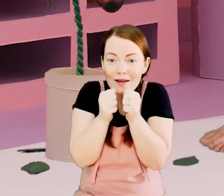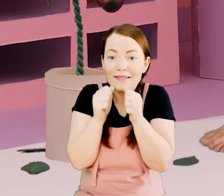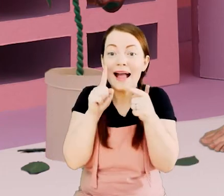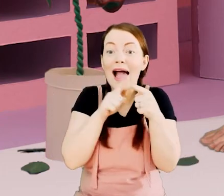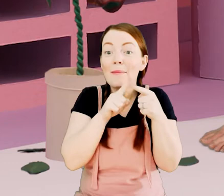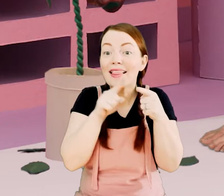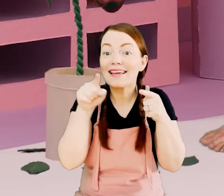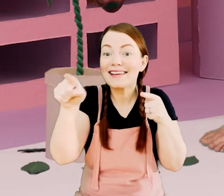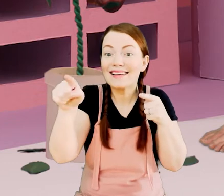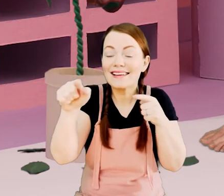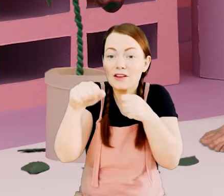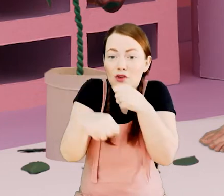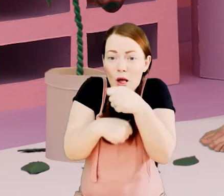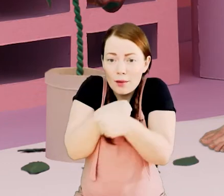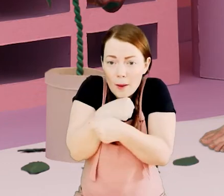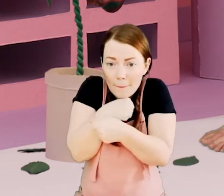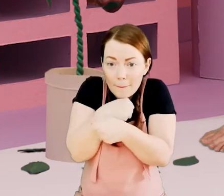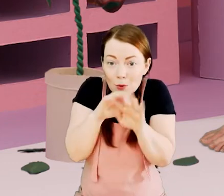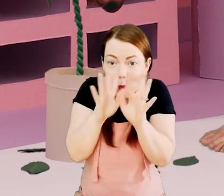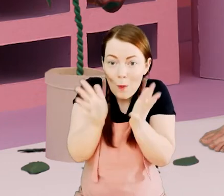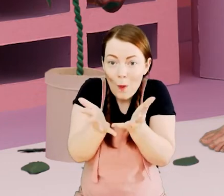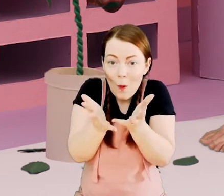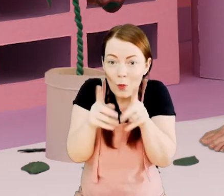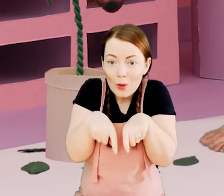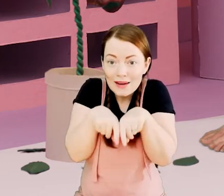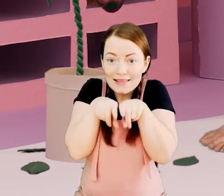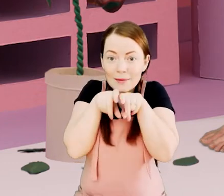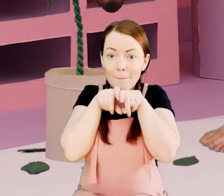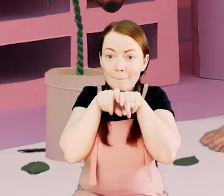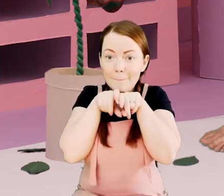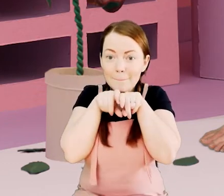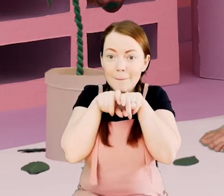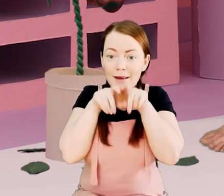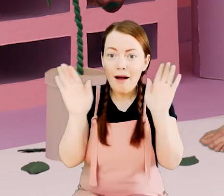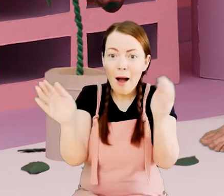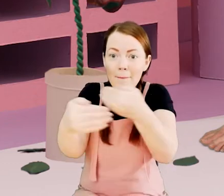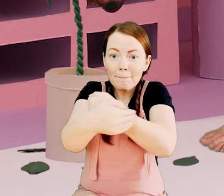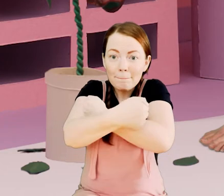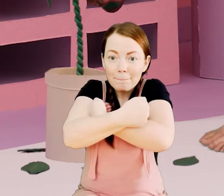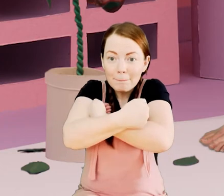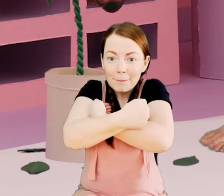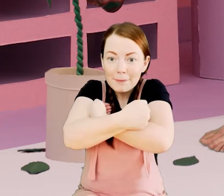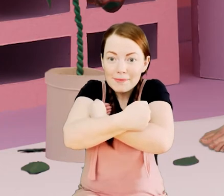Emily, who's on the floor, has curled up into a tight ball with her knees to her chest and her arms wrapped around her legs.